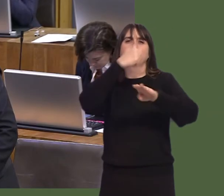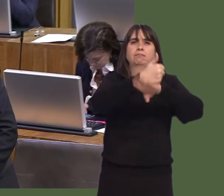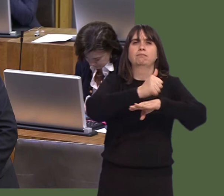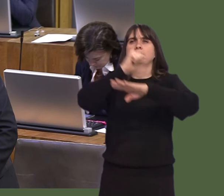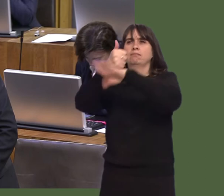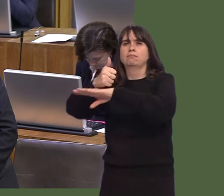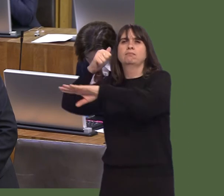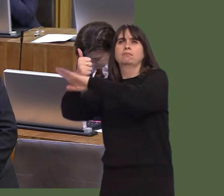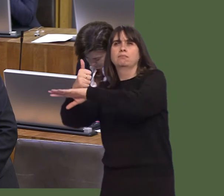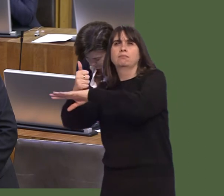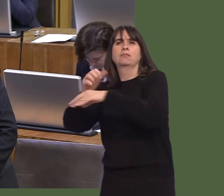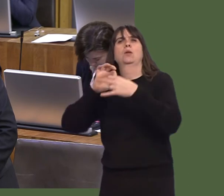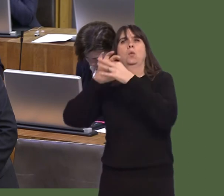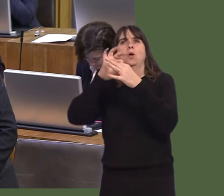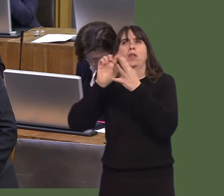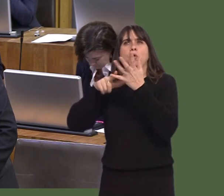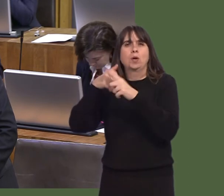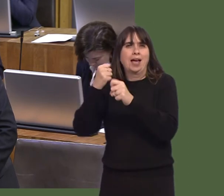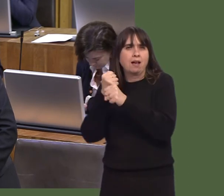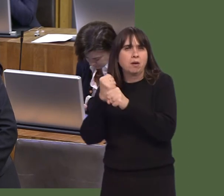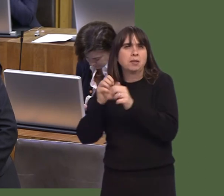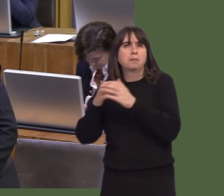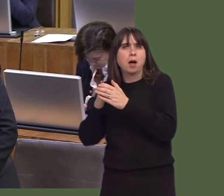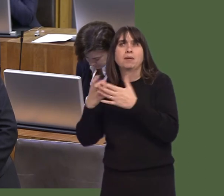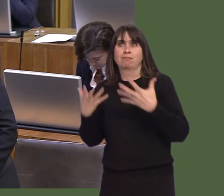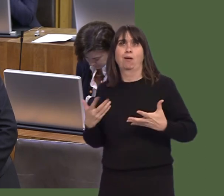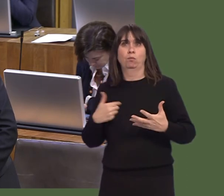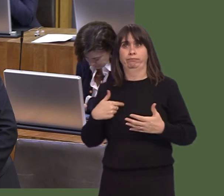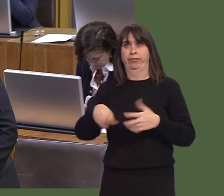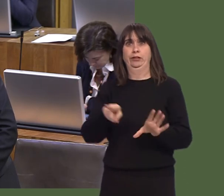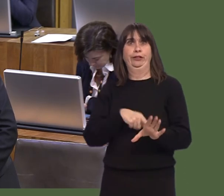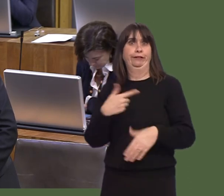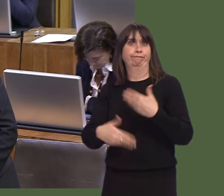to ensure that justice policy can be devolved in a decisive and clear way in time for the next Welsh Parliament.